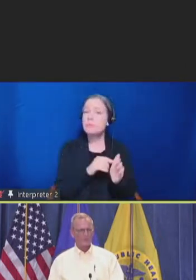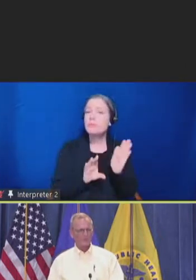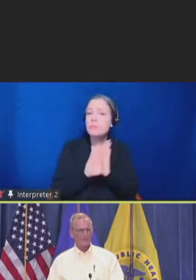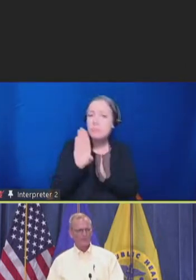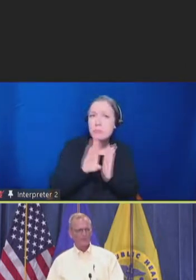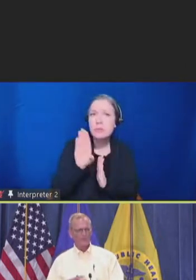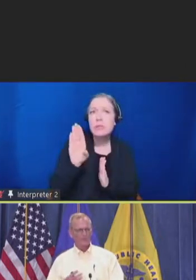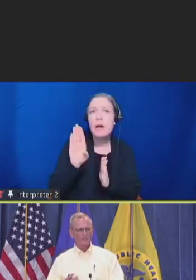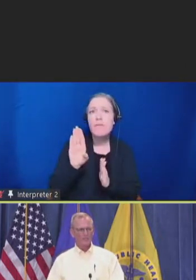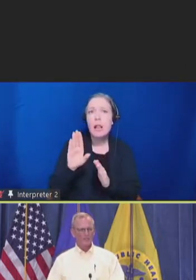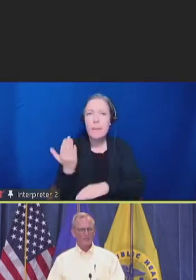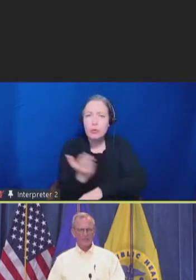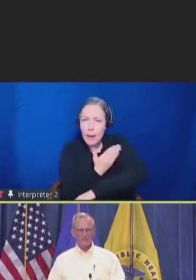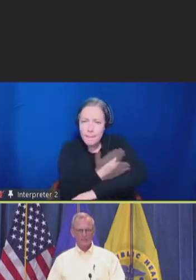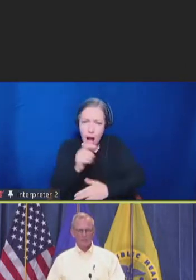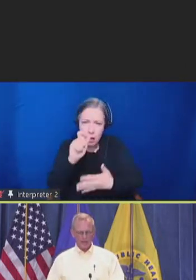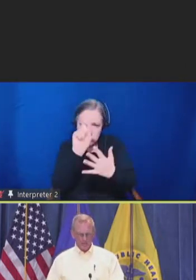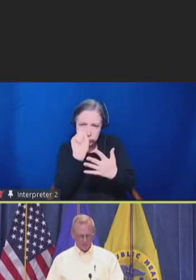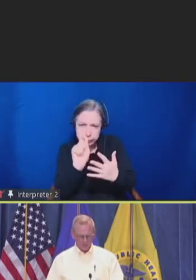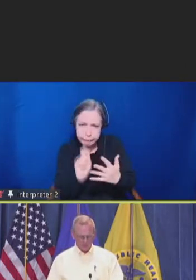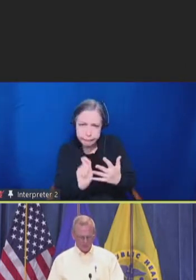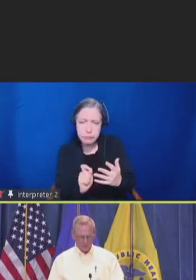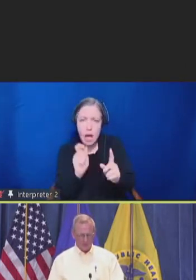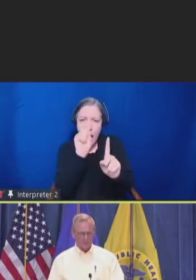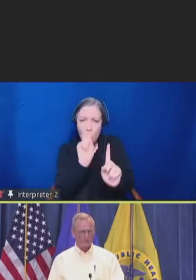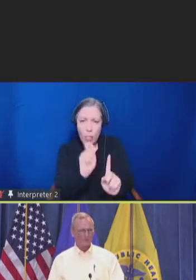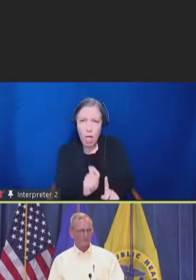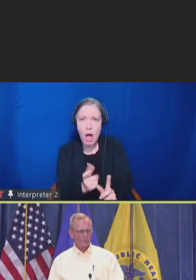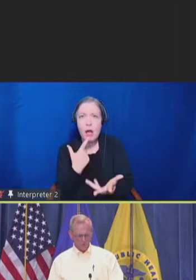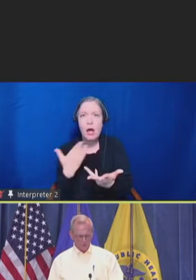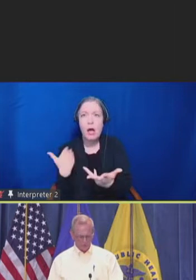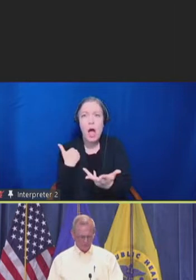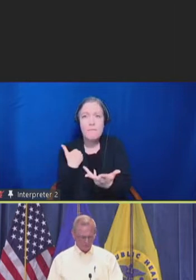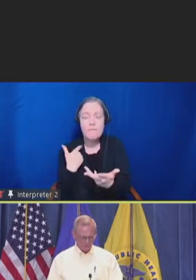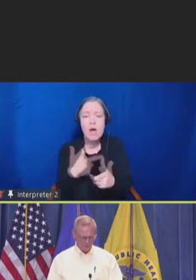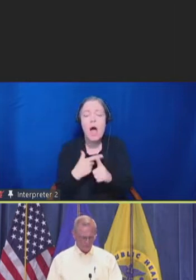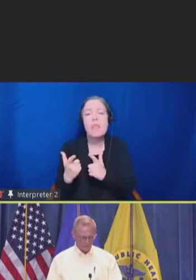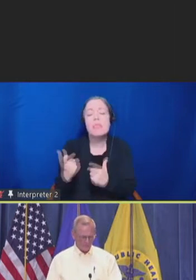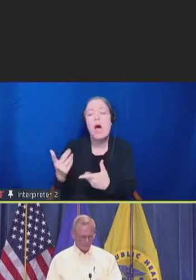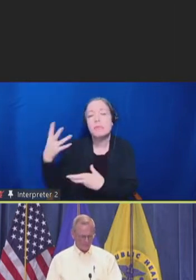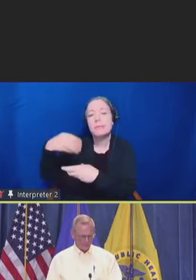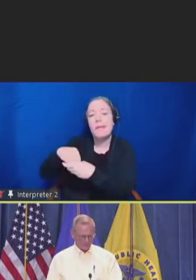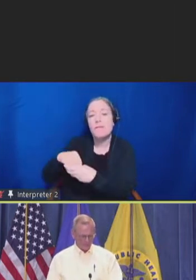And then we filled in the details of that outline to come up with the report.